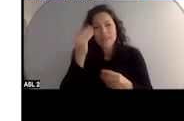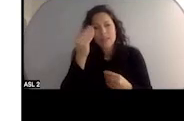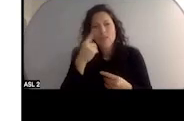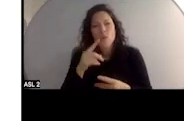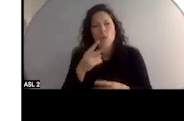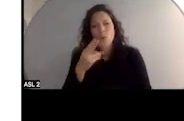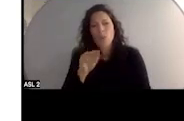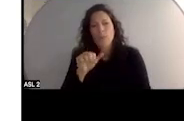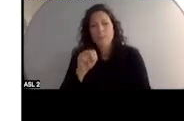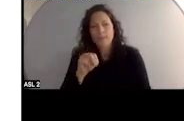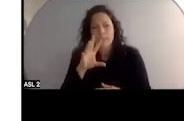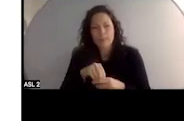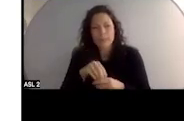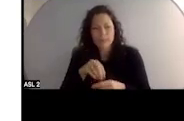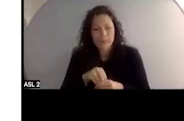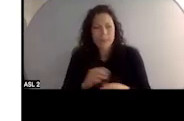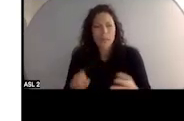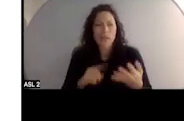and FAQs related to compliance and enforcement.